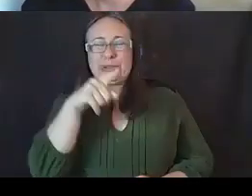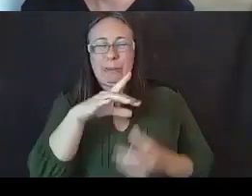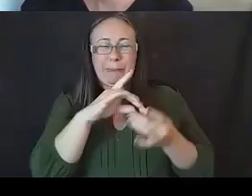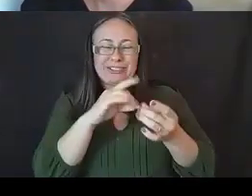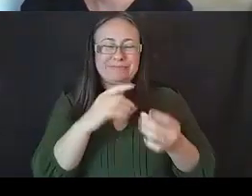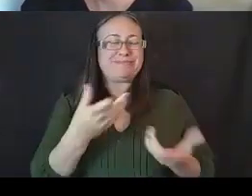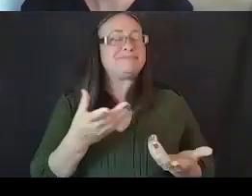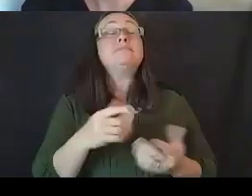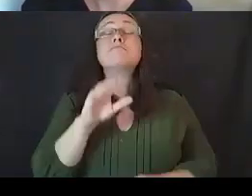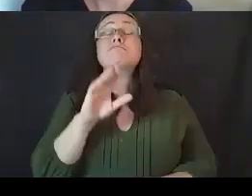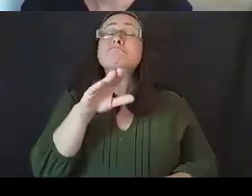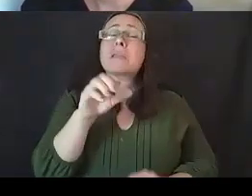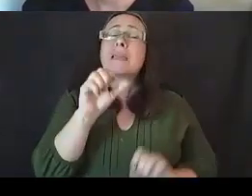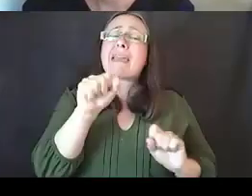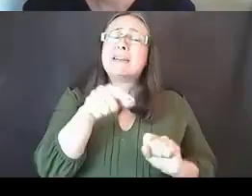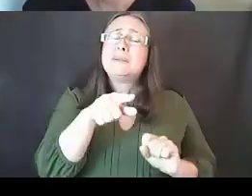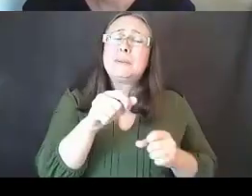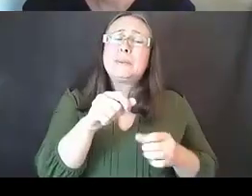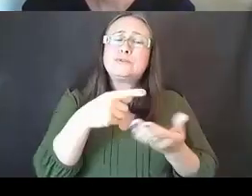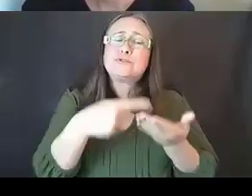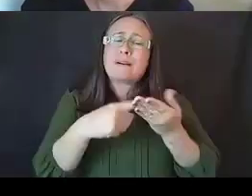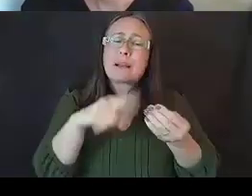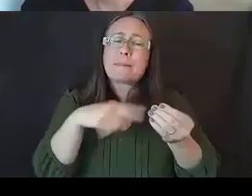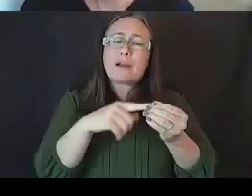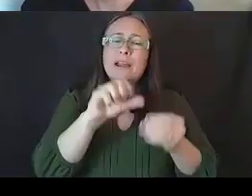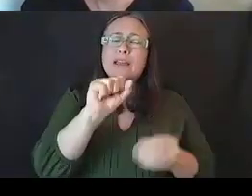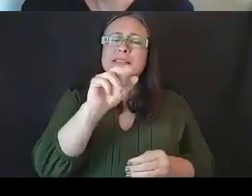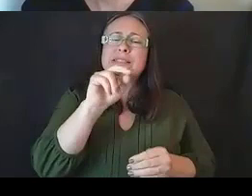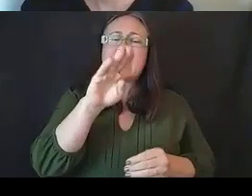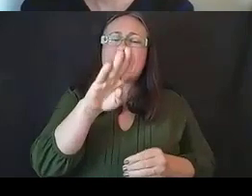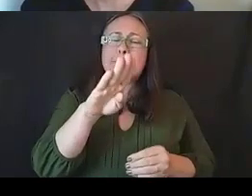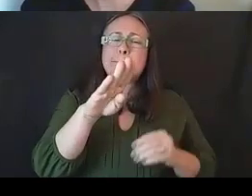Can you talk a little bit about sub awards, how they're represented,